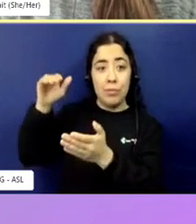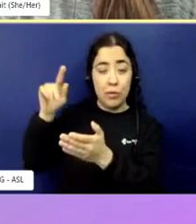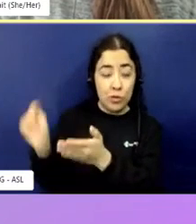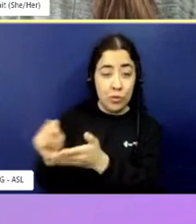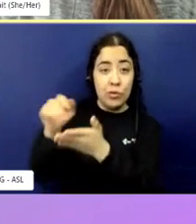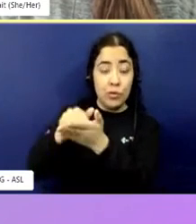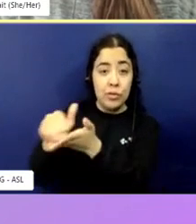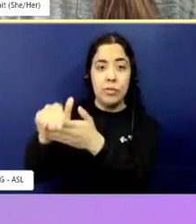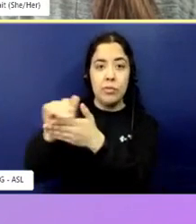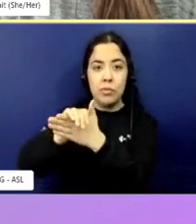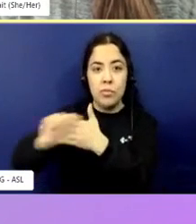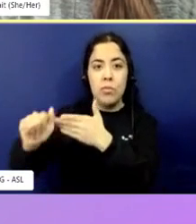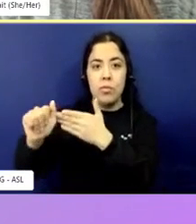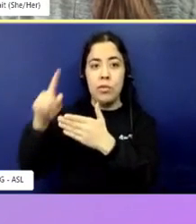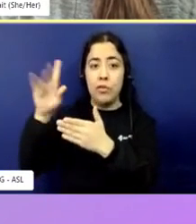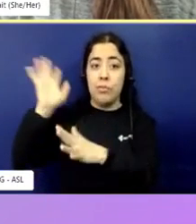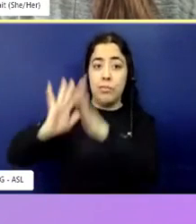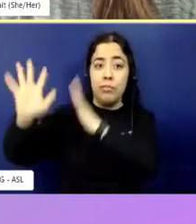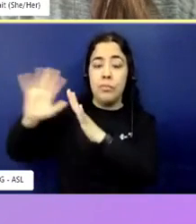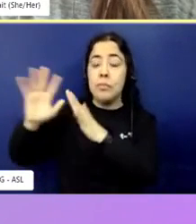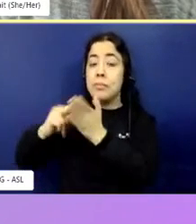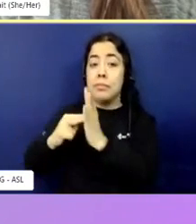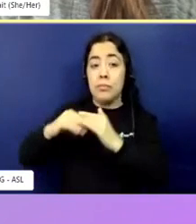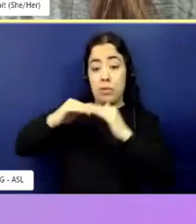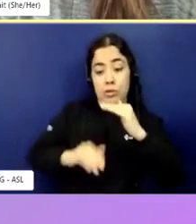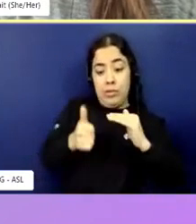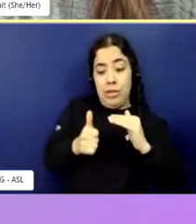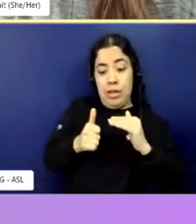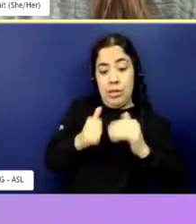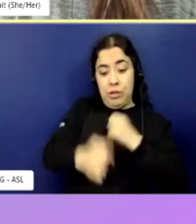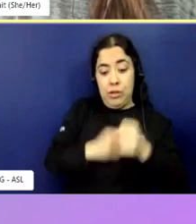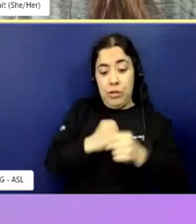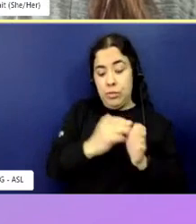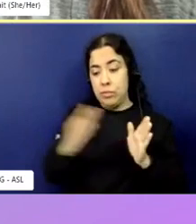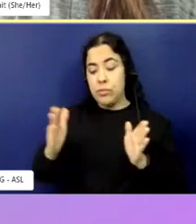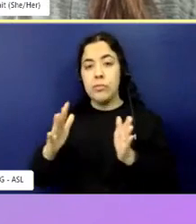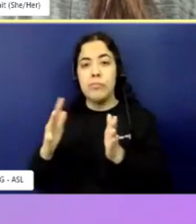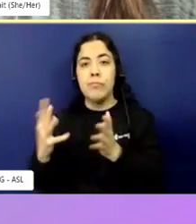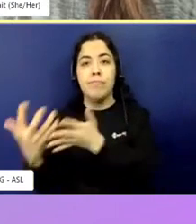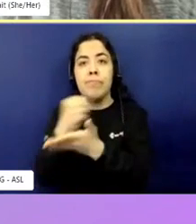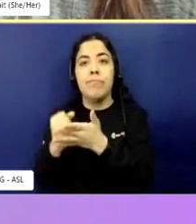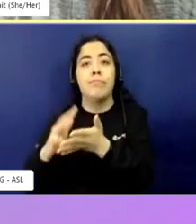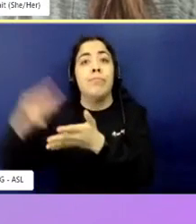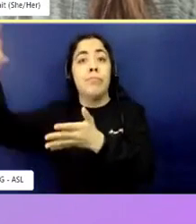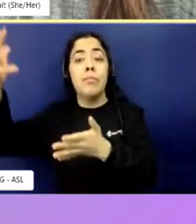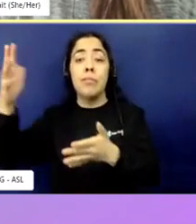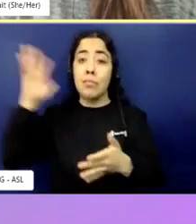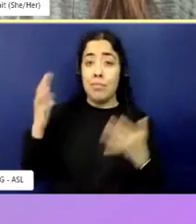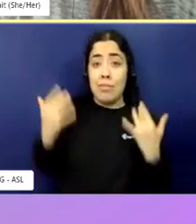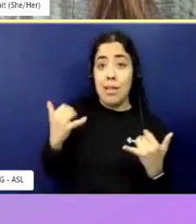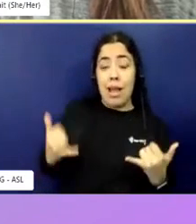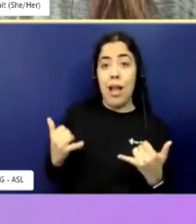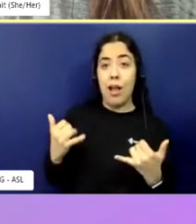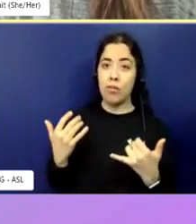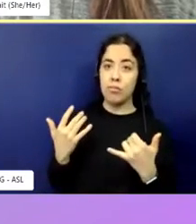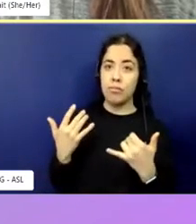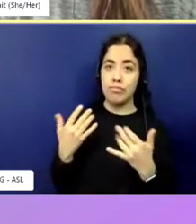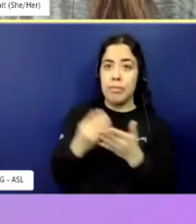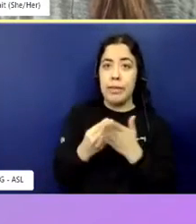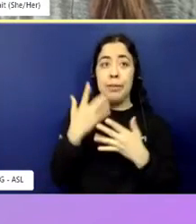trillion from their predecessors by 20-30, meaning that in less than 10 years time they will have accumulated as much as five times the wealth they